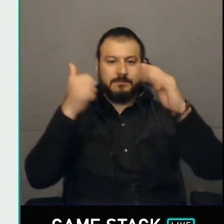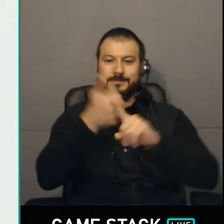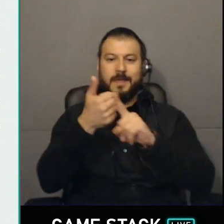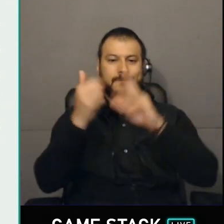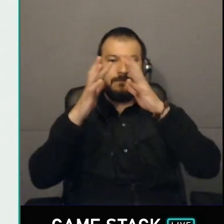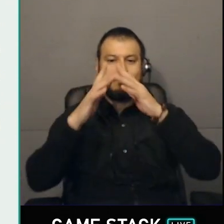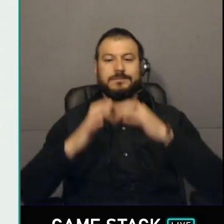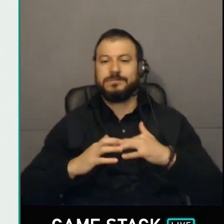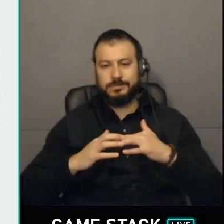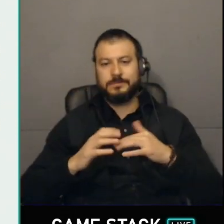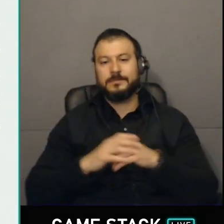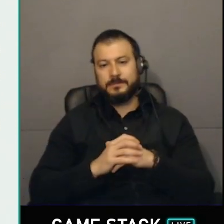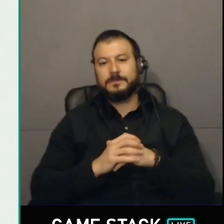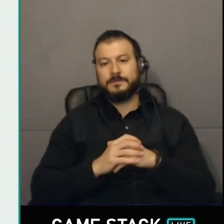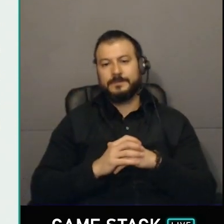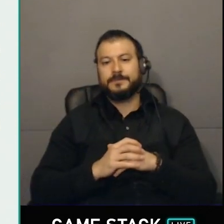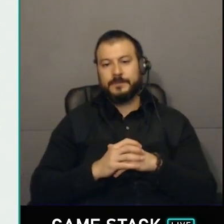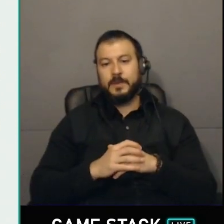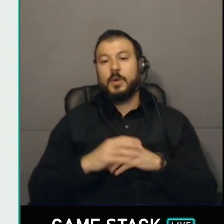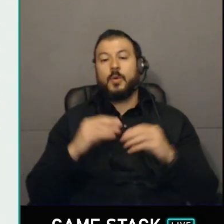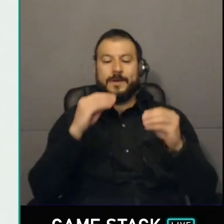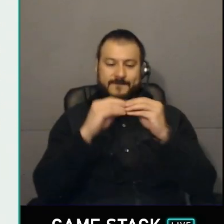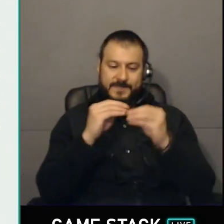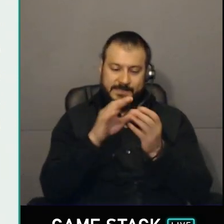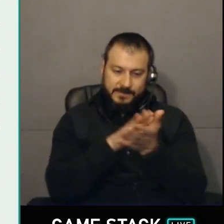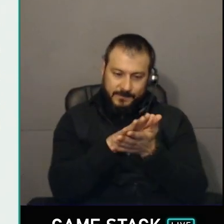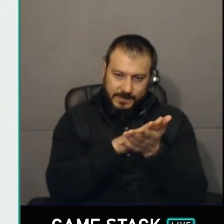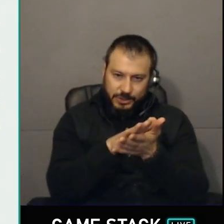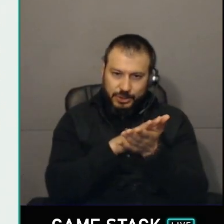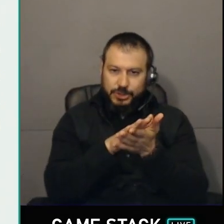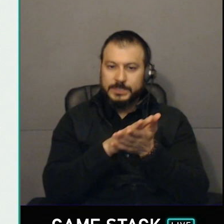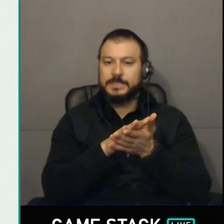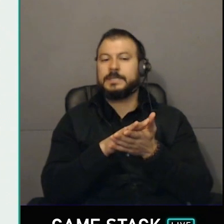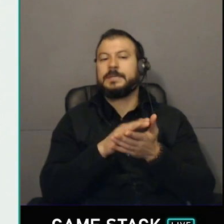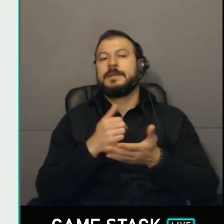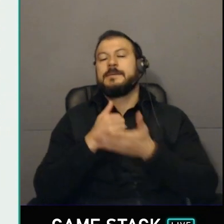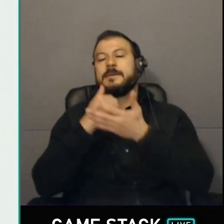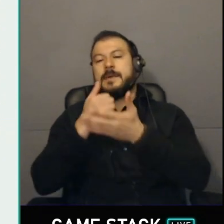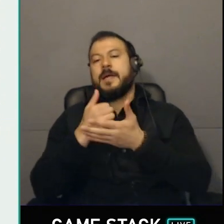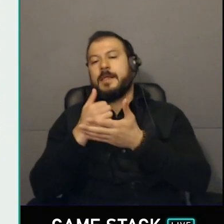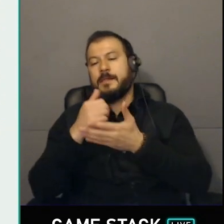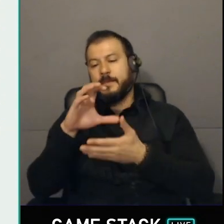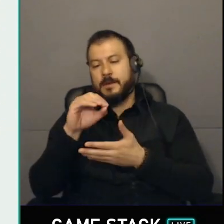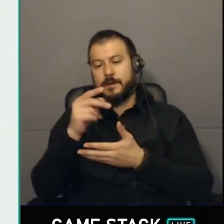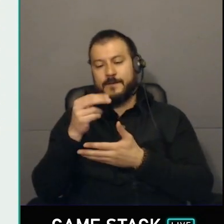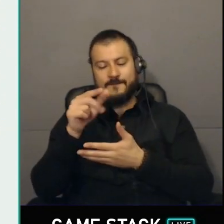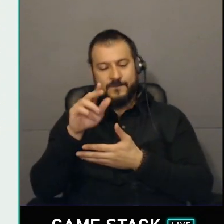Now, we fixed friction, we've helped convergence of the solver by slowing down spinning,